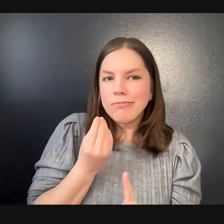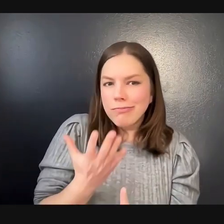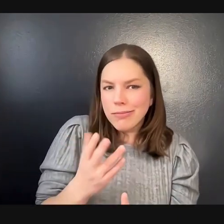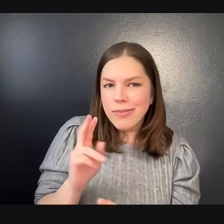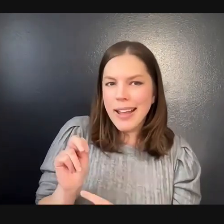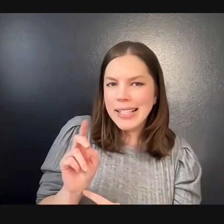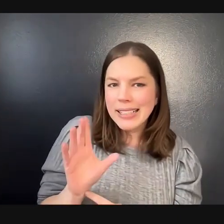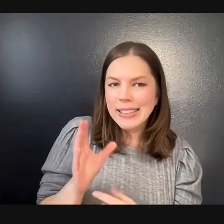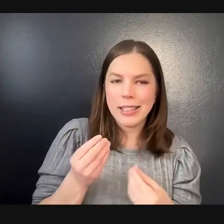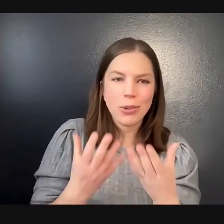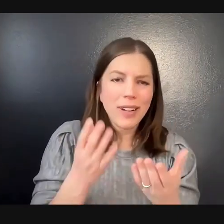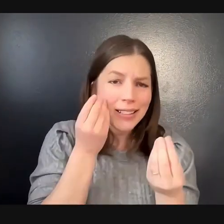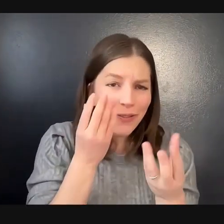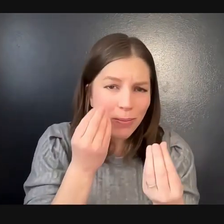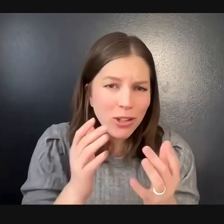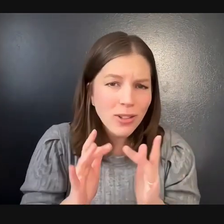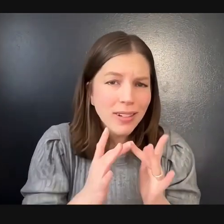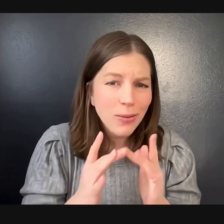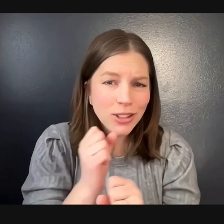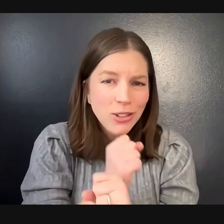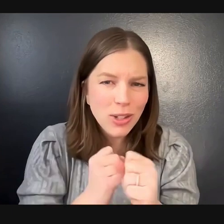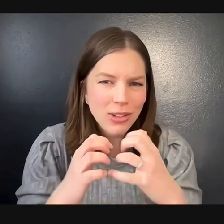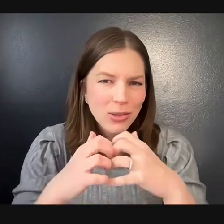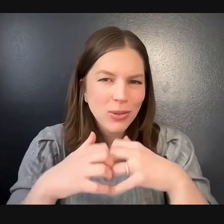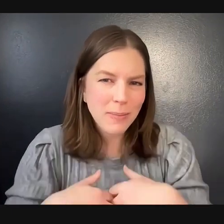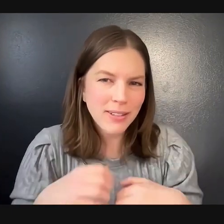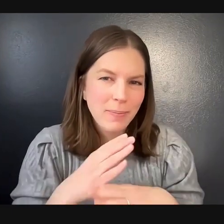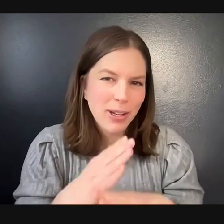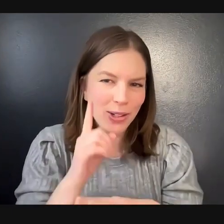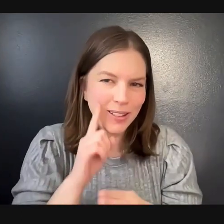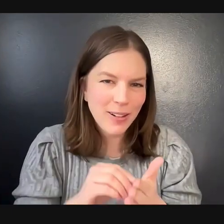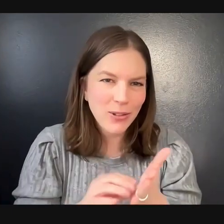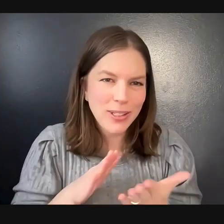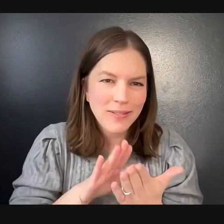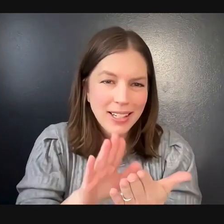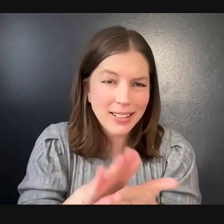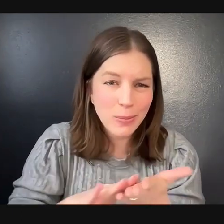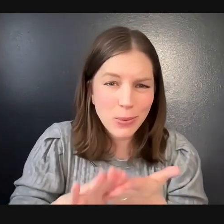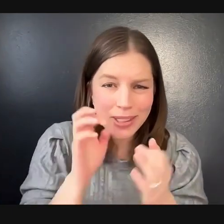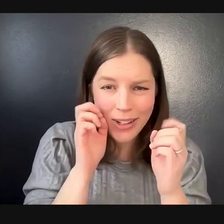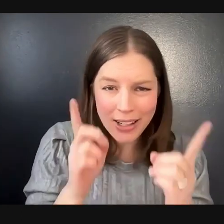NDC, our entire goal is to provide information, networks, and strategies that dismantle barriers